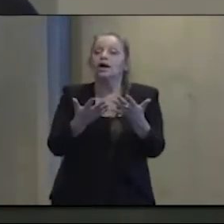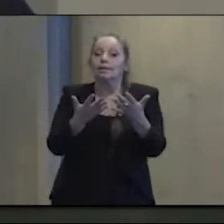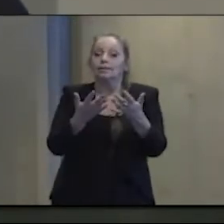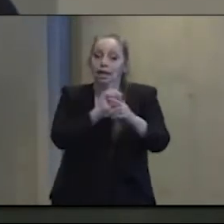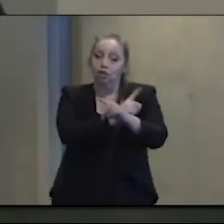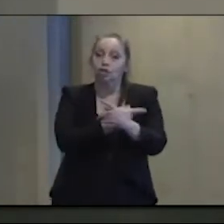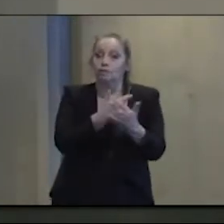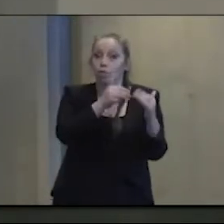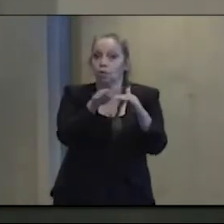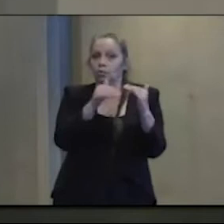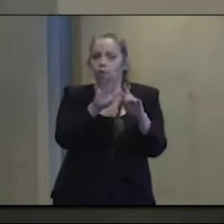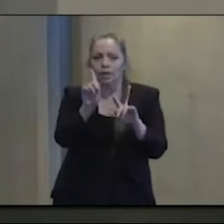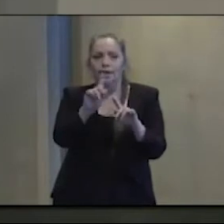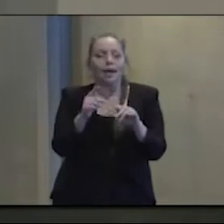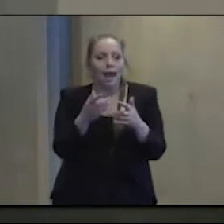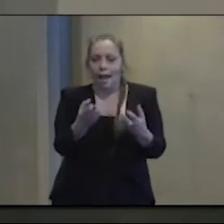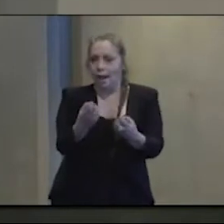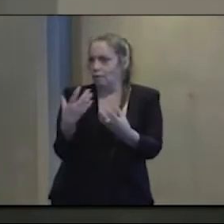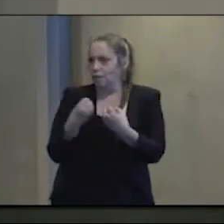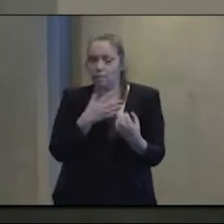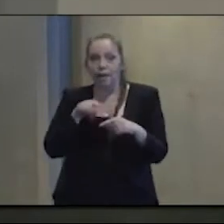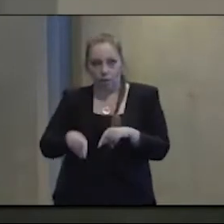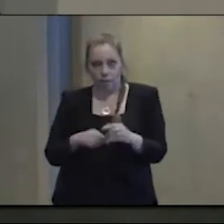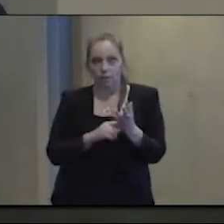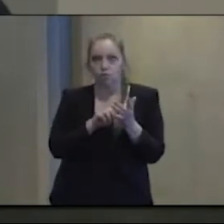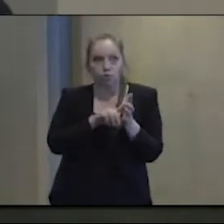and our feedback from actually talking to you is it's a topic that you're particularly interested